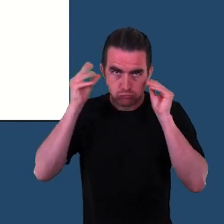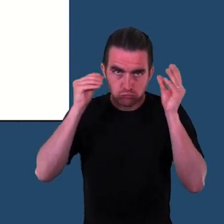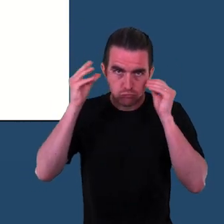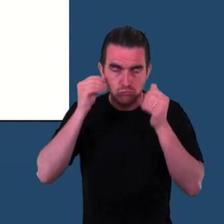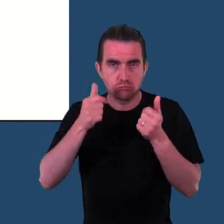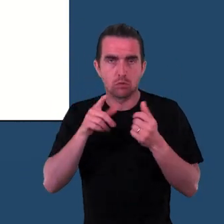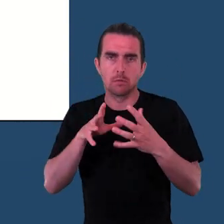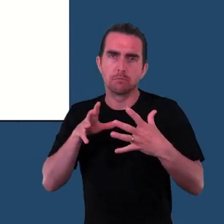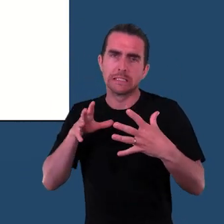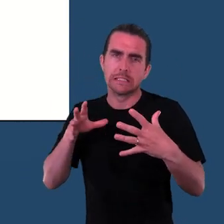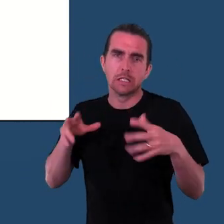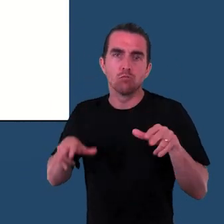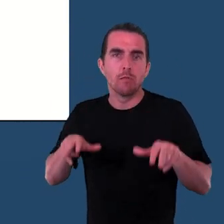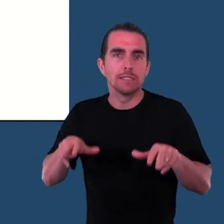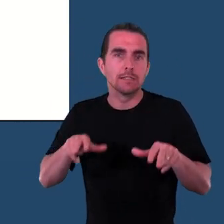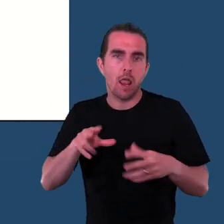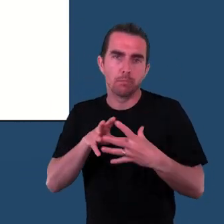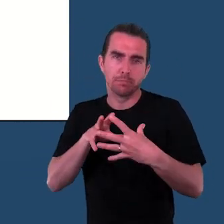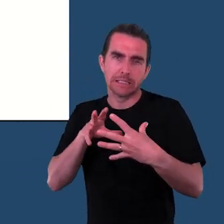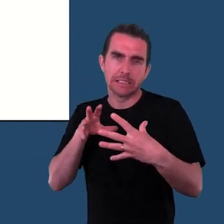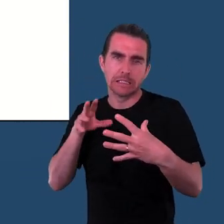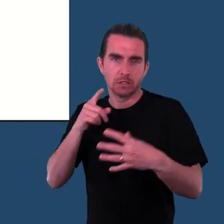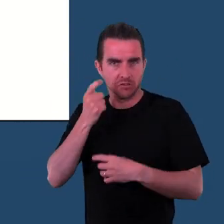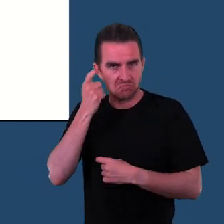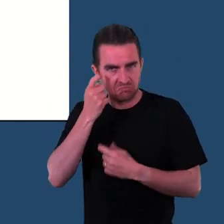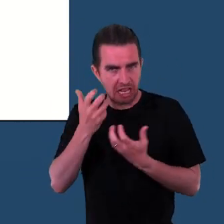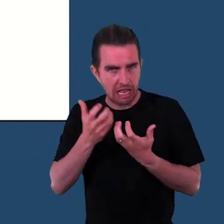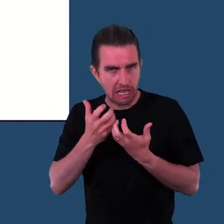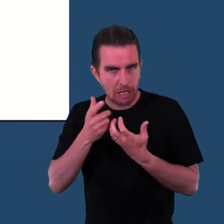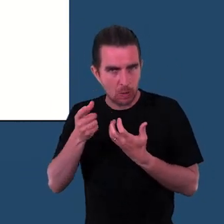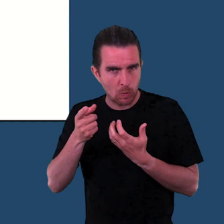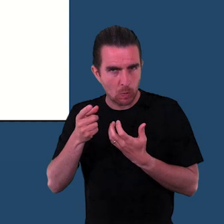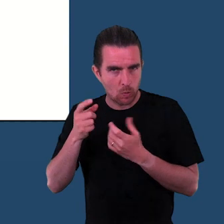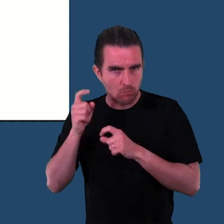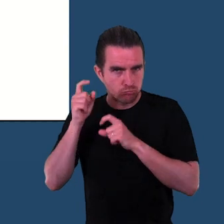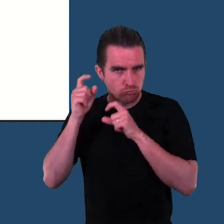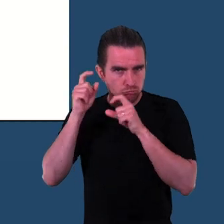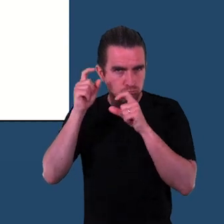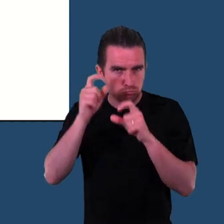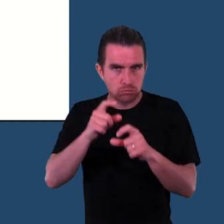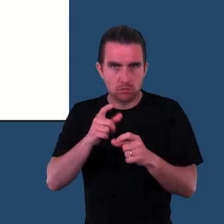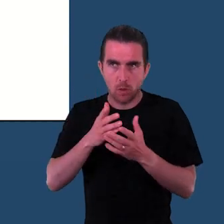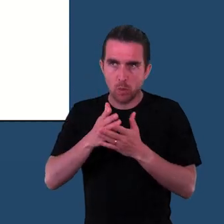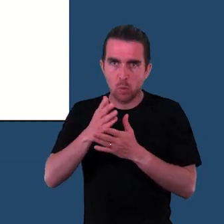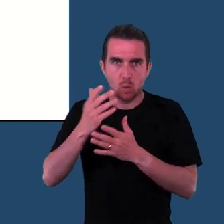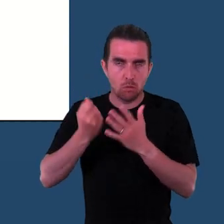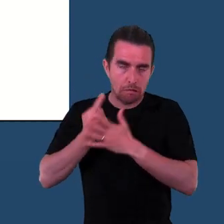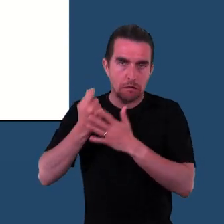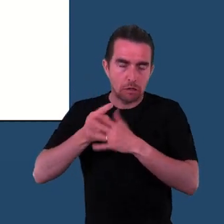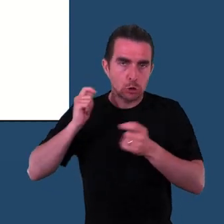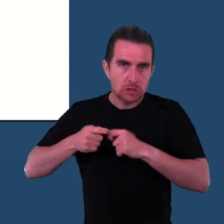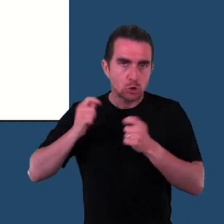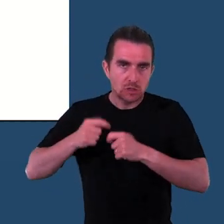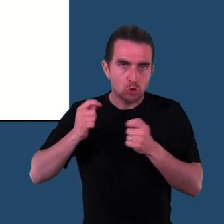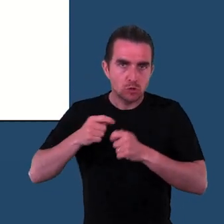And they're these huge reptiles. It makes you wonder how they managed to get through that massive extinction event